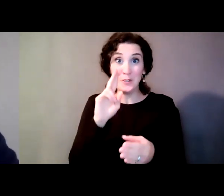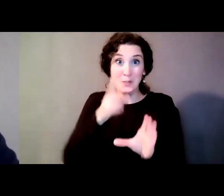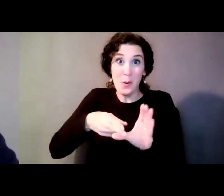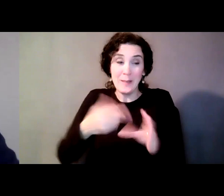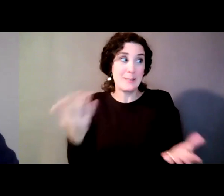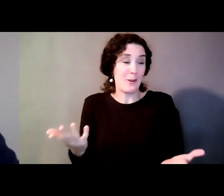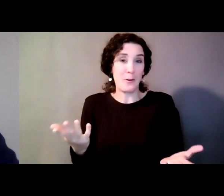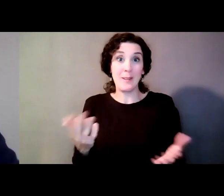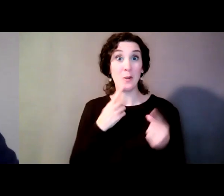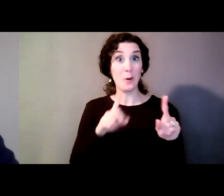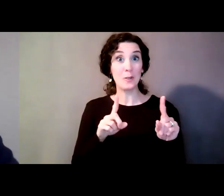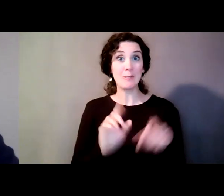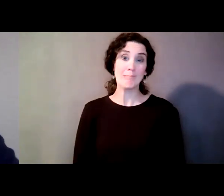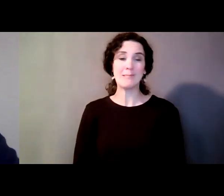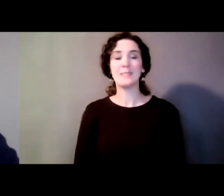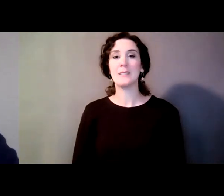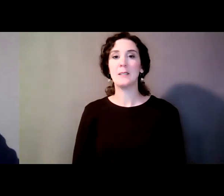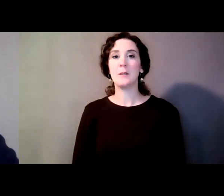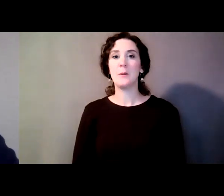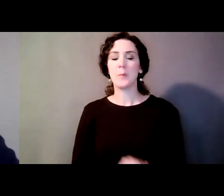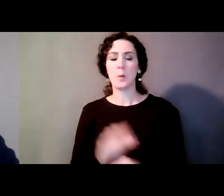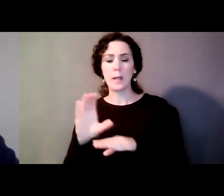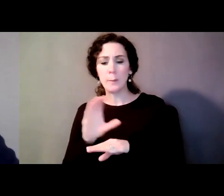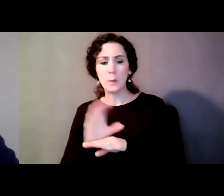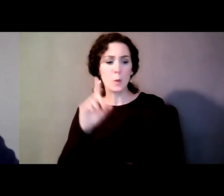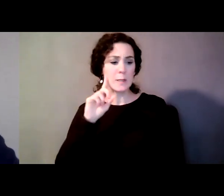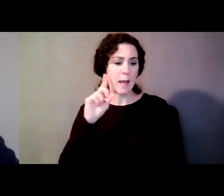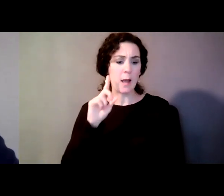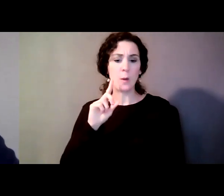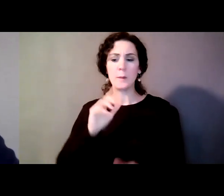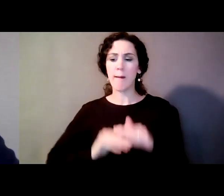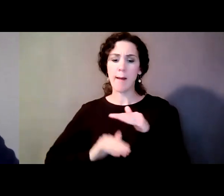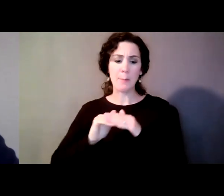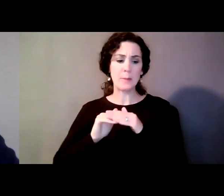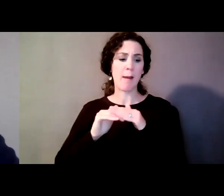Share computer, sound, optimize screensharing, video clip.